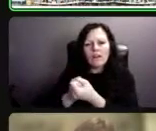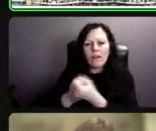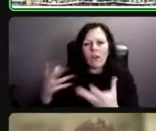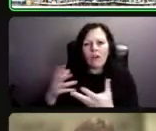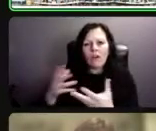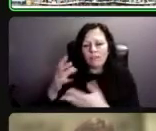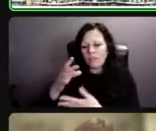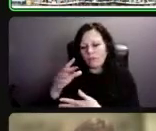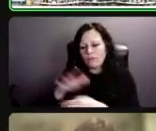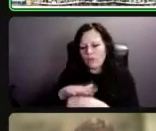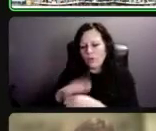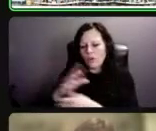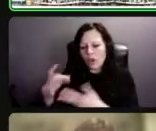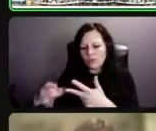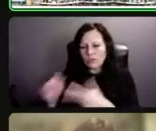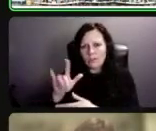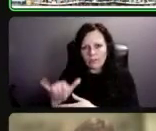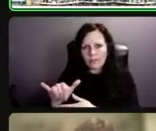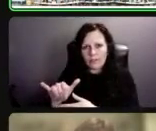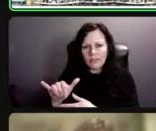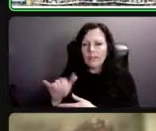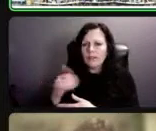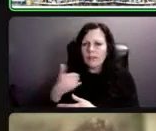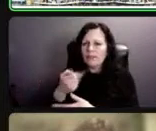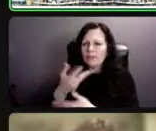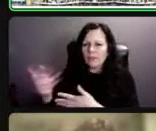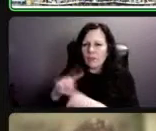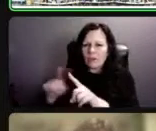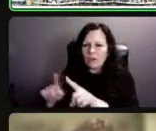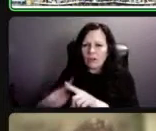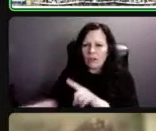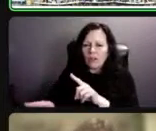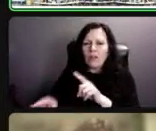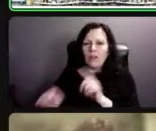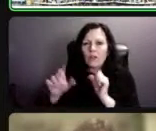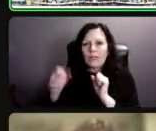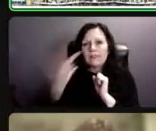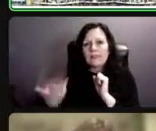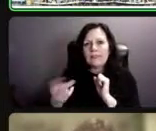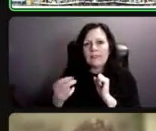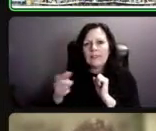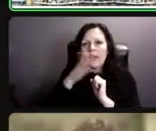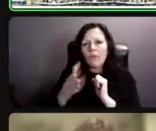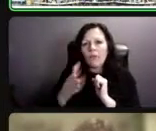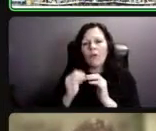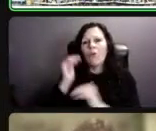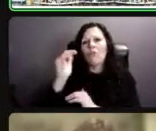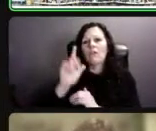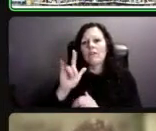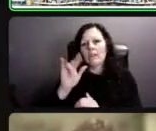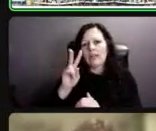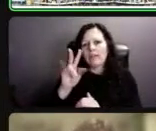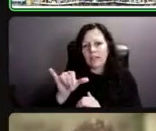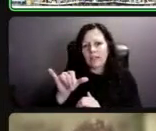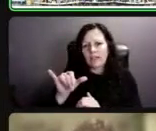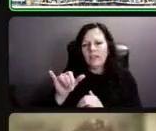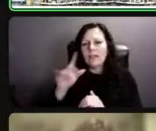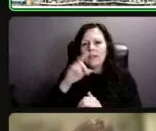QUESTION. IN OTHER DISTRICTS WHERE THERE ARE FUNDED A LOT OF LOCAL